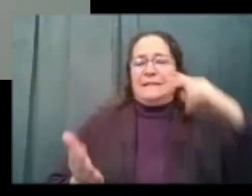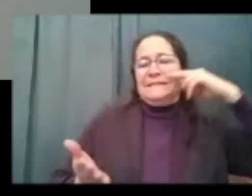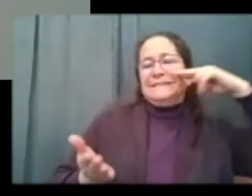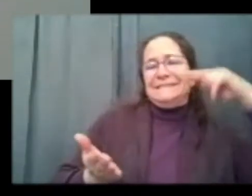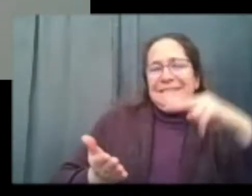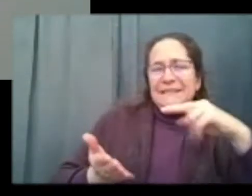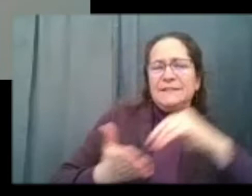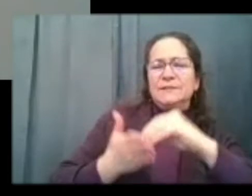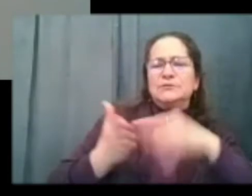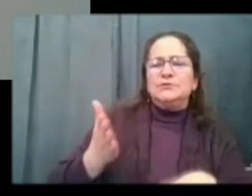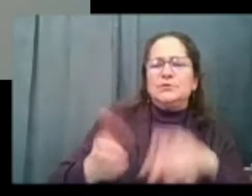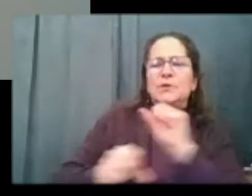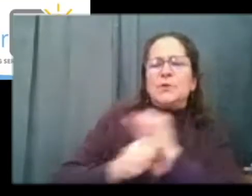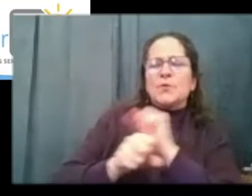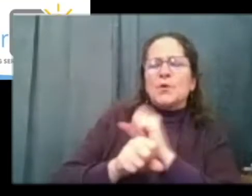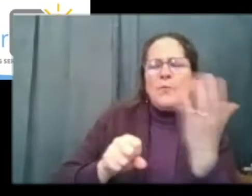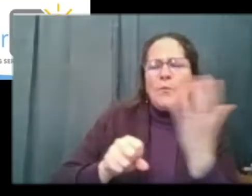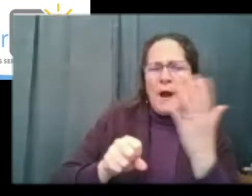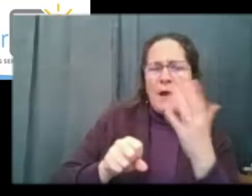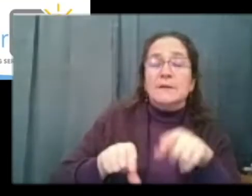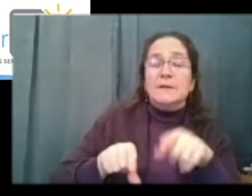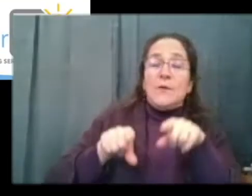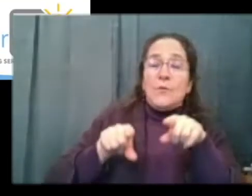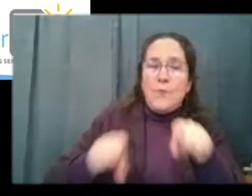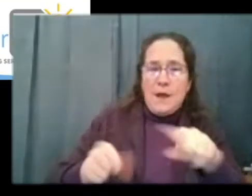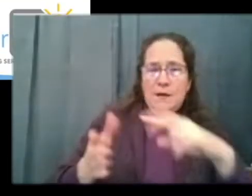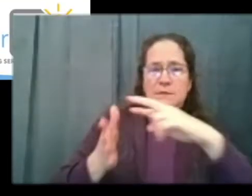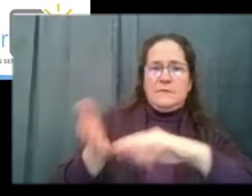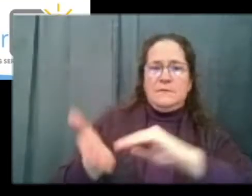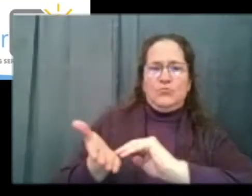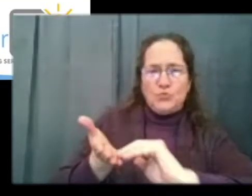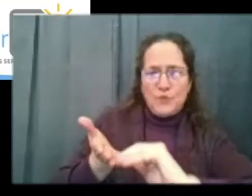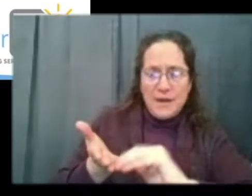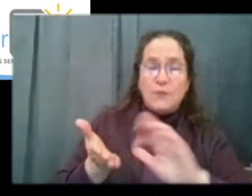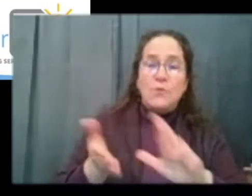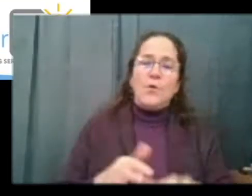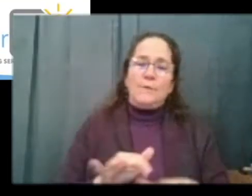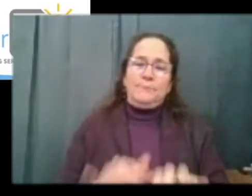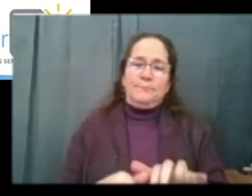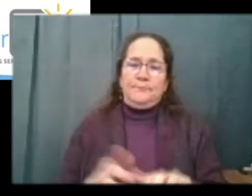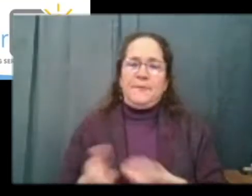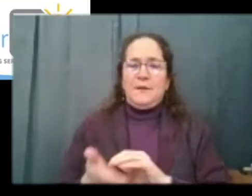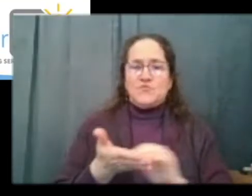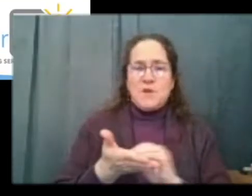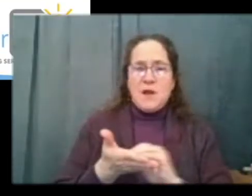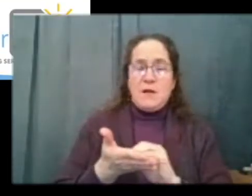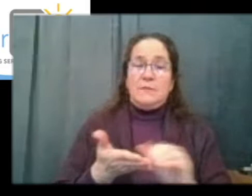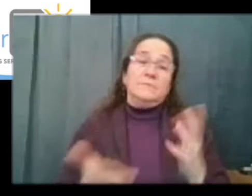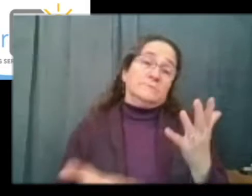as they read the Braille materials or write on a Braille writing device or even a keyboard.